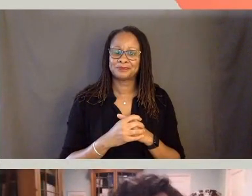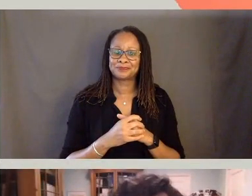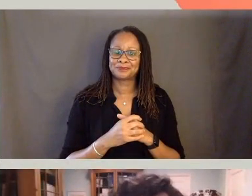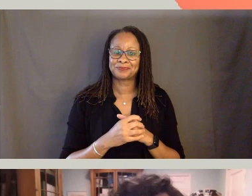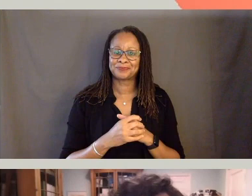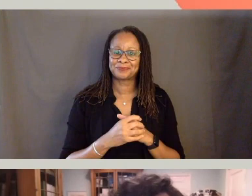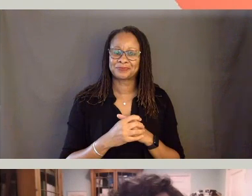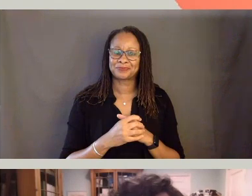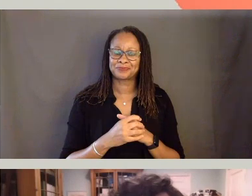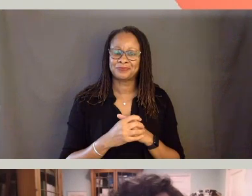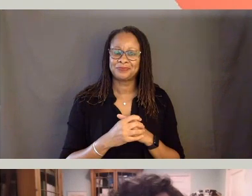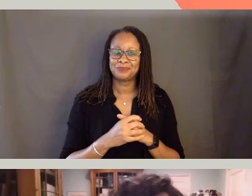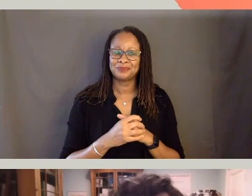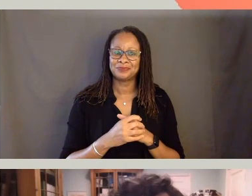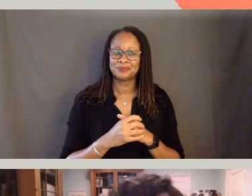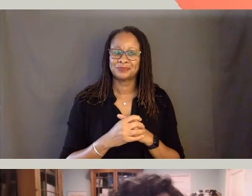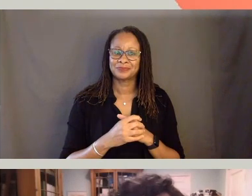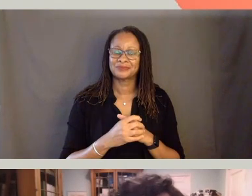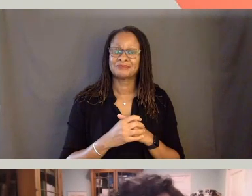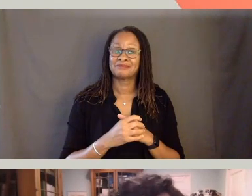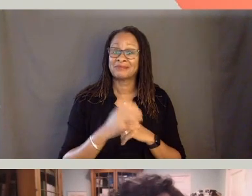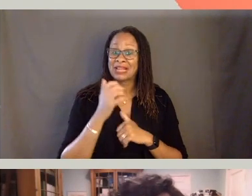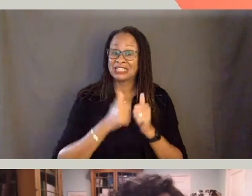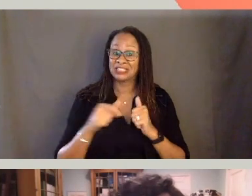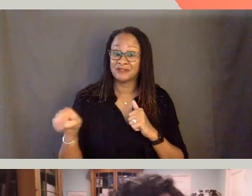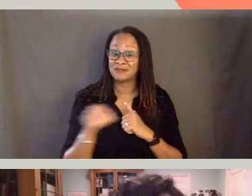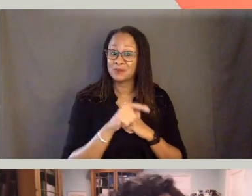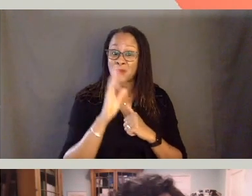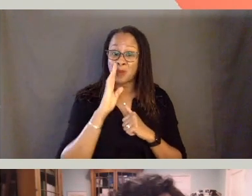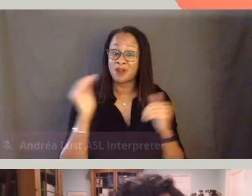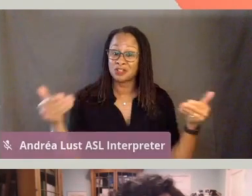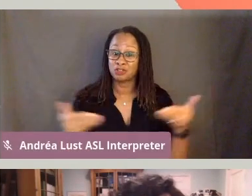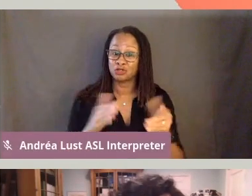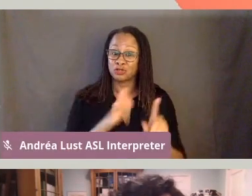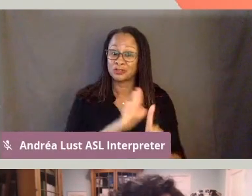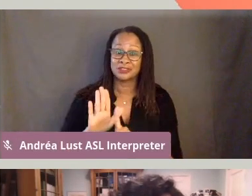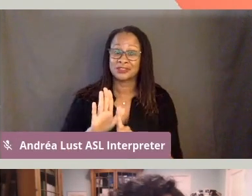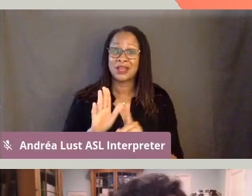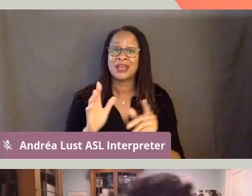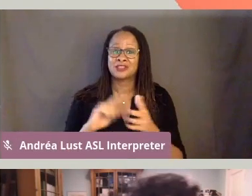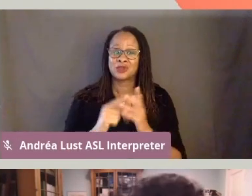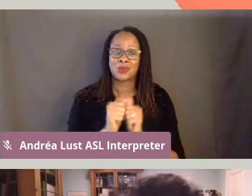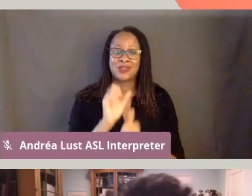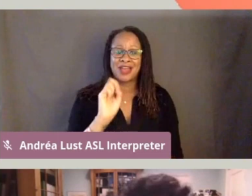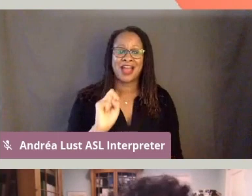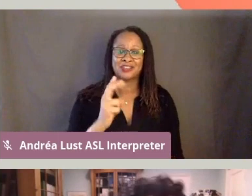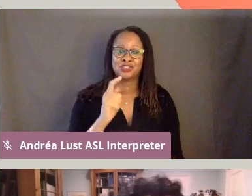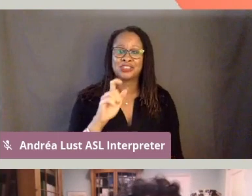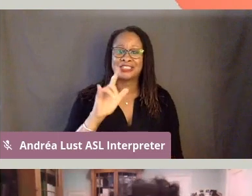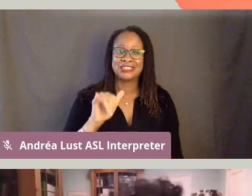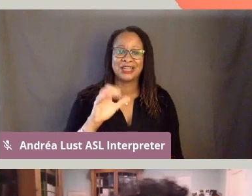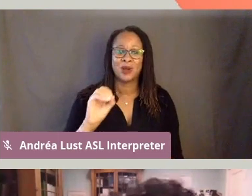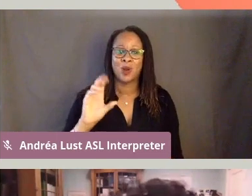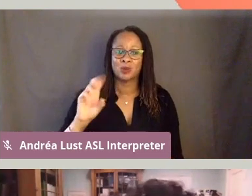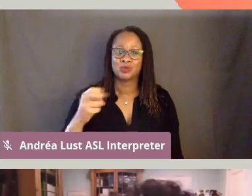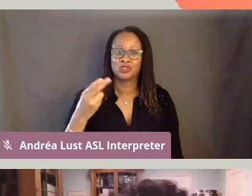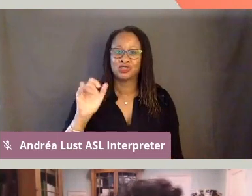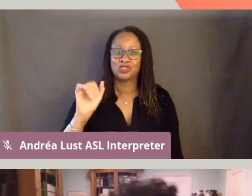Now we're gonna try and get each of them to be able to introduce themselves. And I'm gonna start with Ashley and then we can continue.